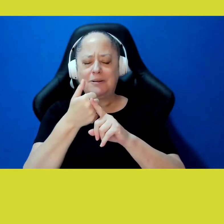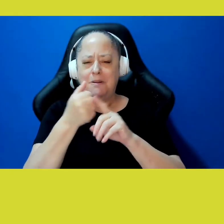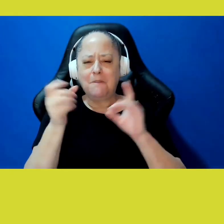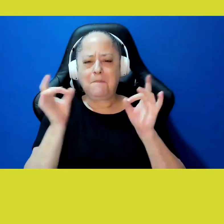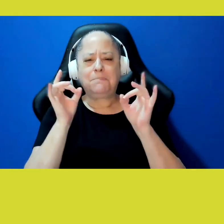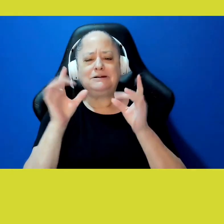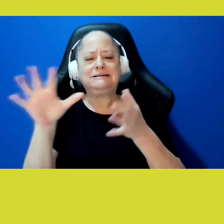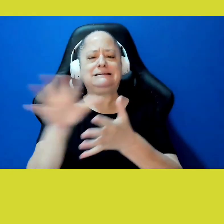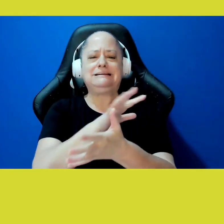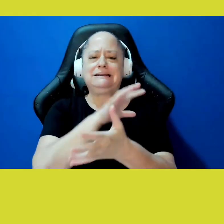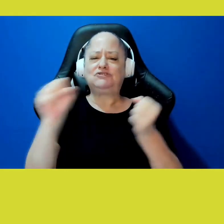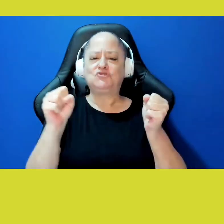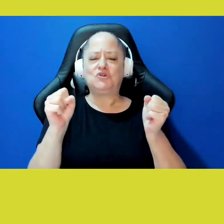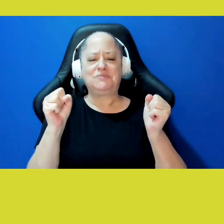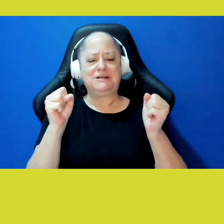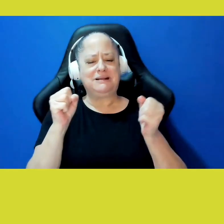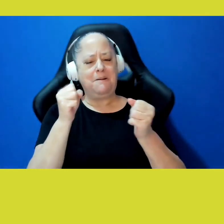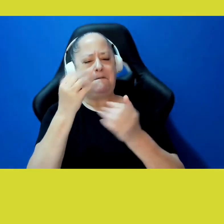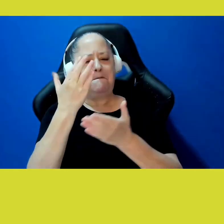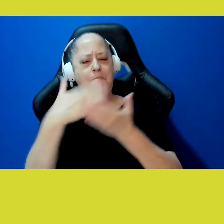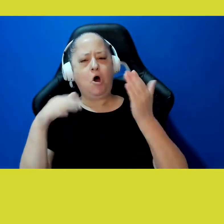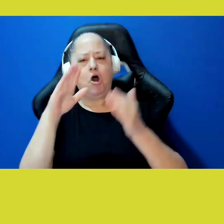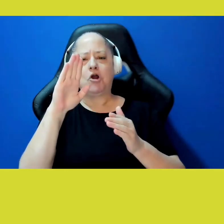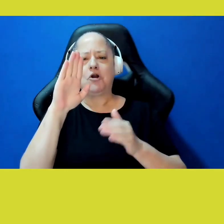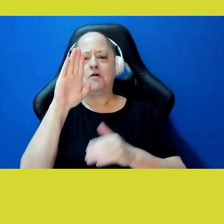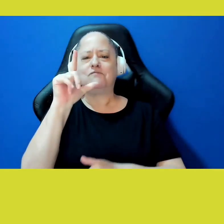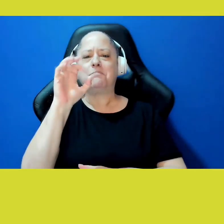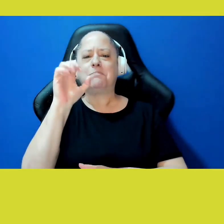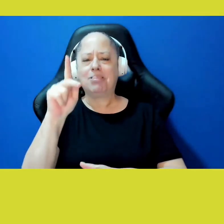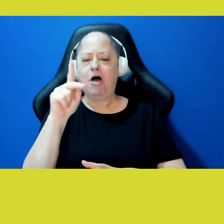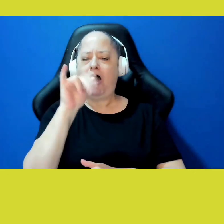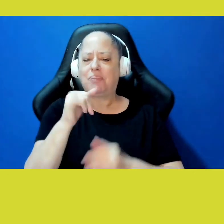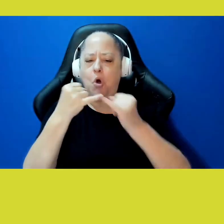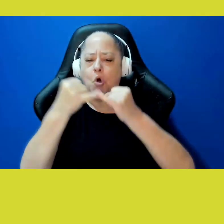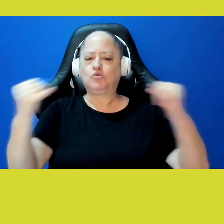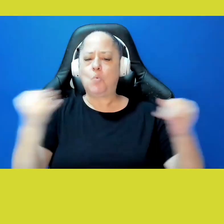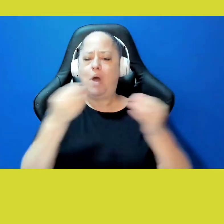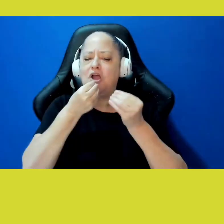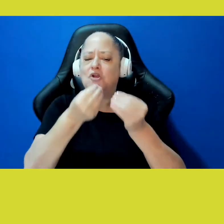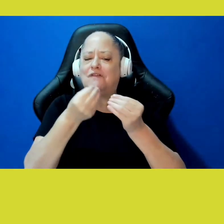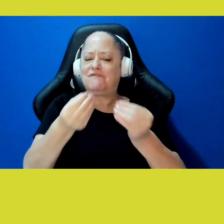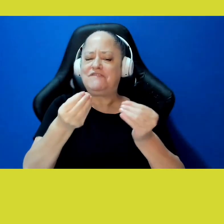because these wires feed neighborhoods. And then there's delays in getting, you know, your electrical